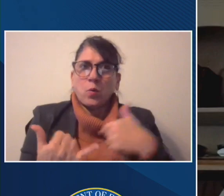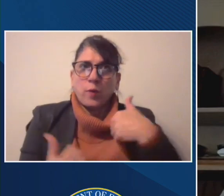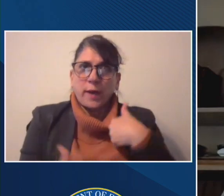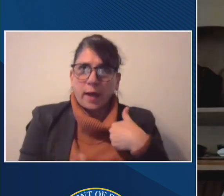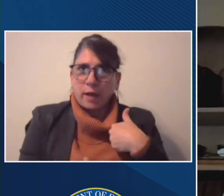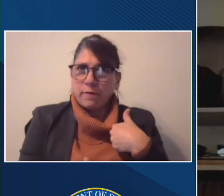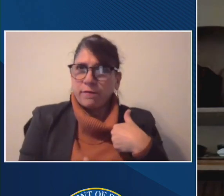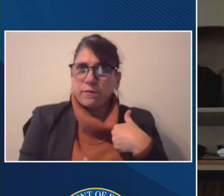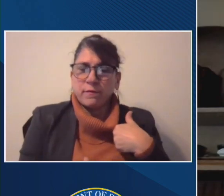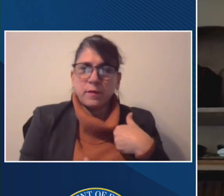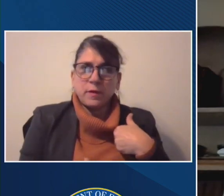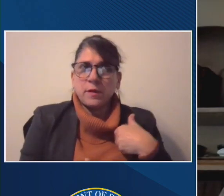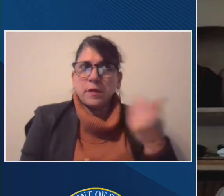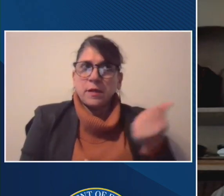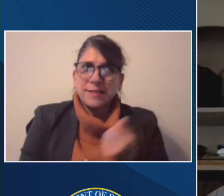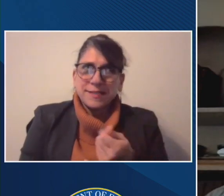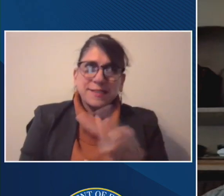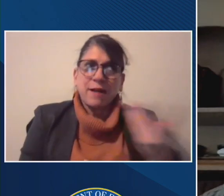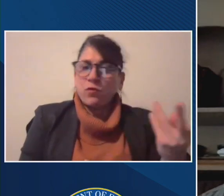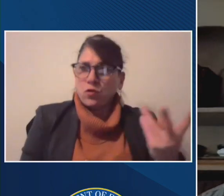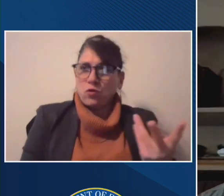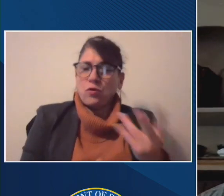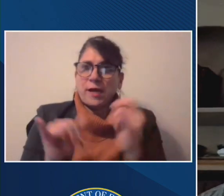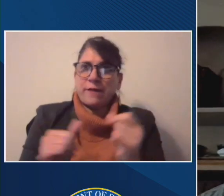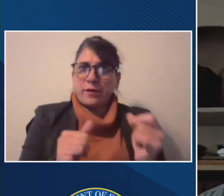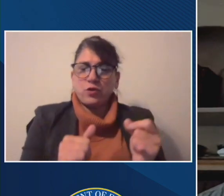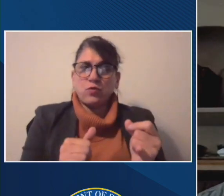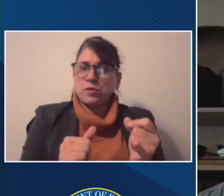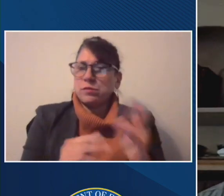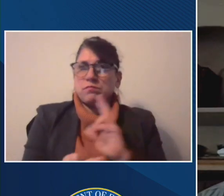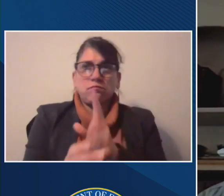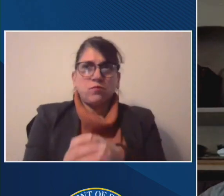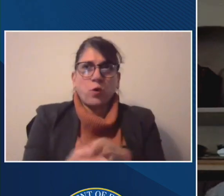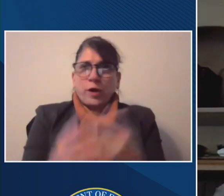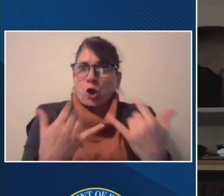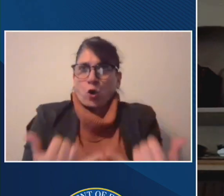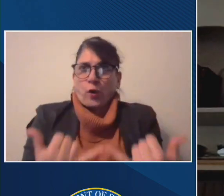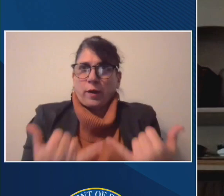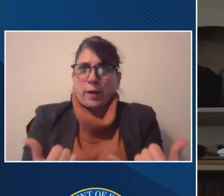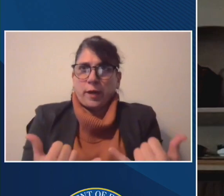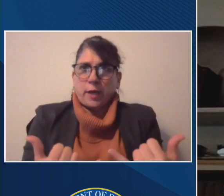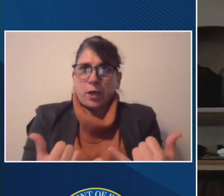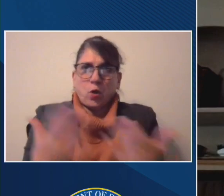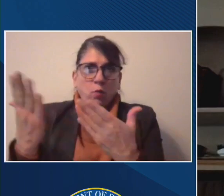individuals at the table currently who bring a great deal of expertise in the